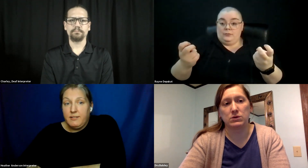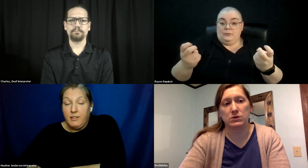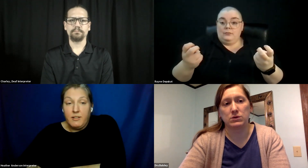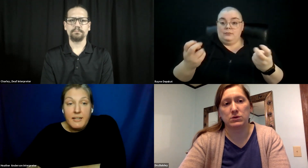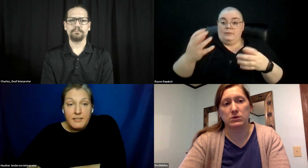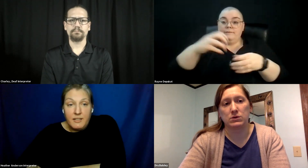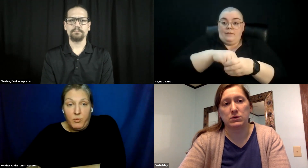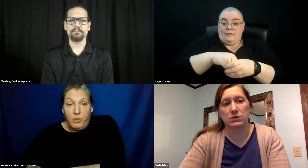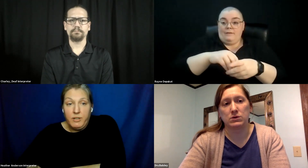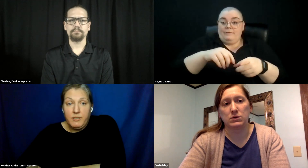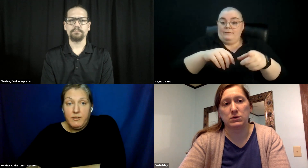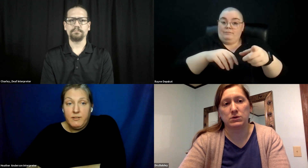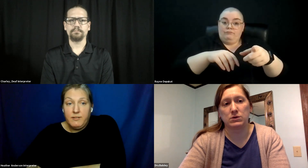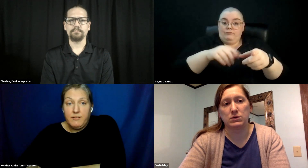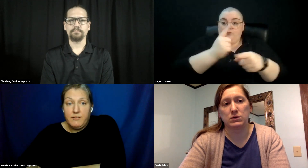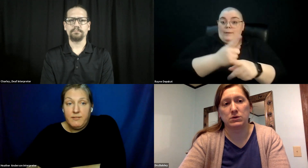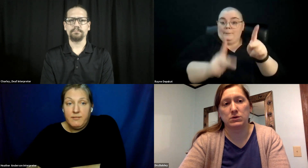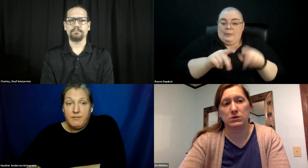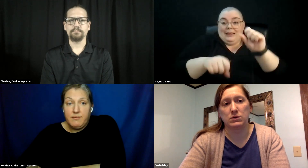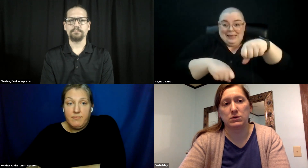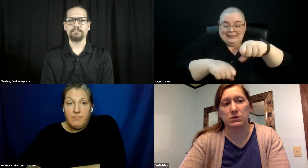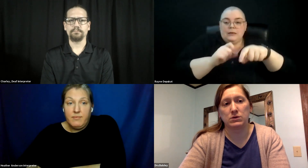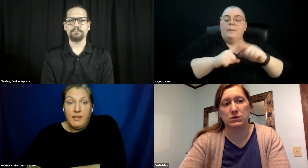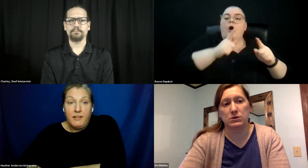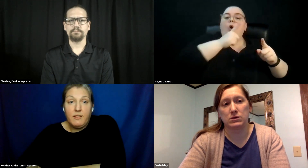There's, there's a licensing board.